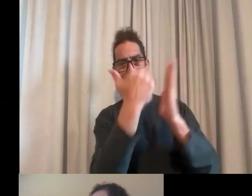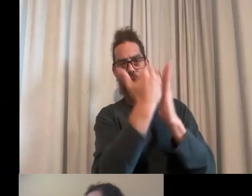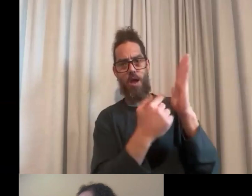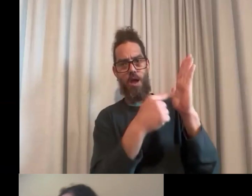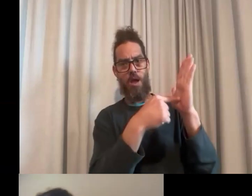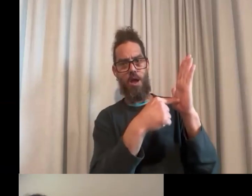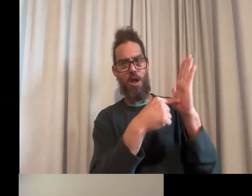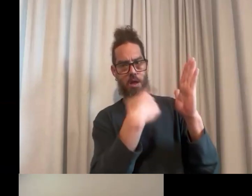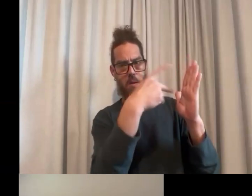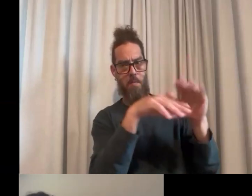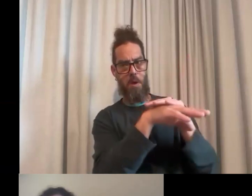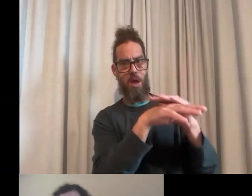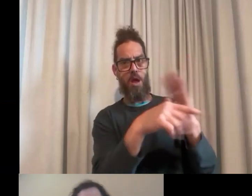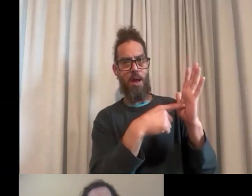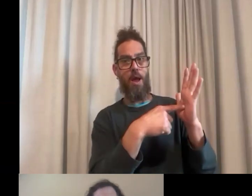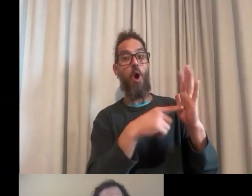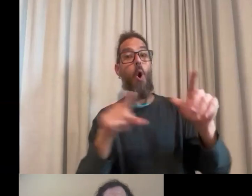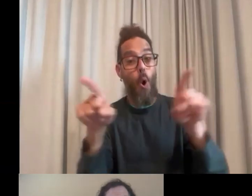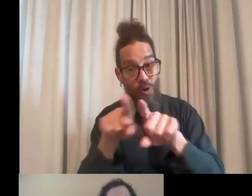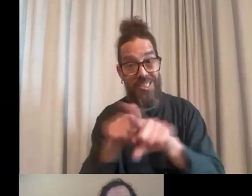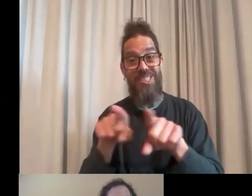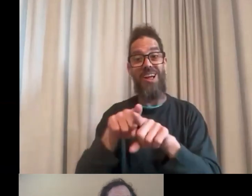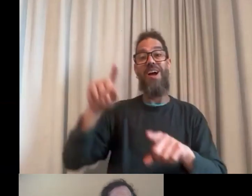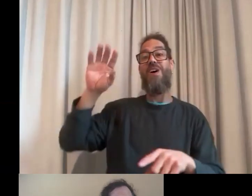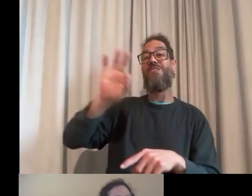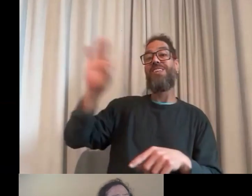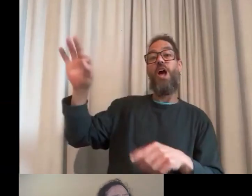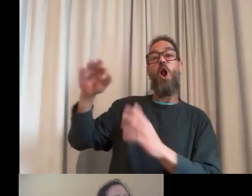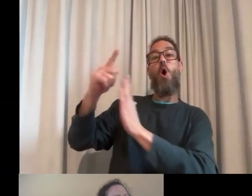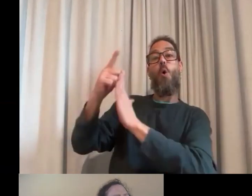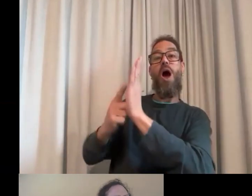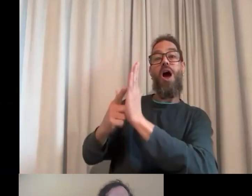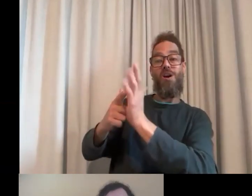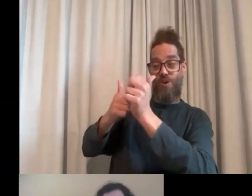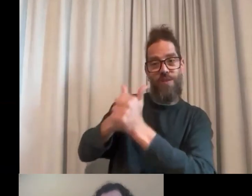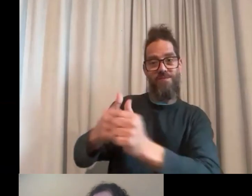activities under federal law.